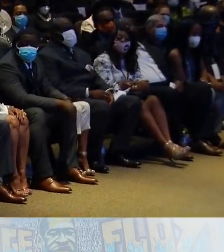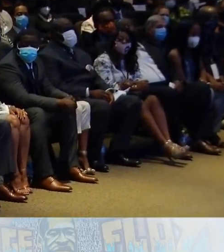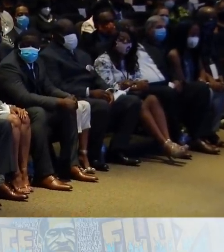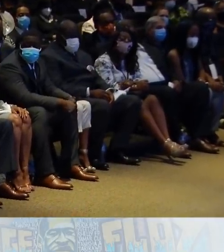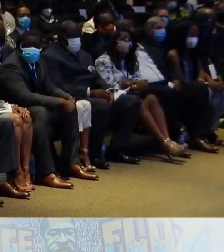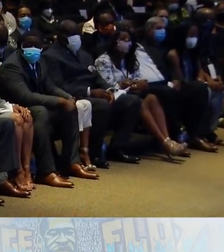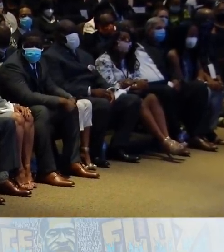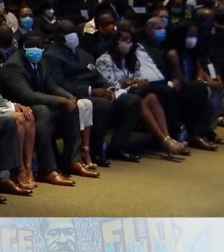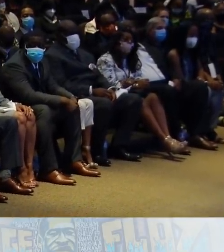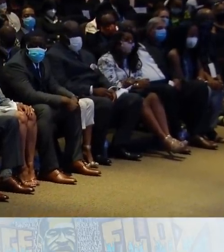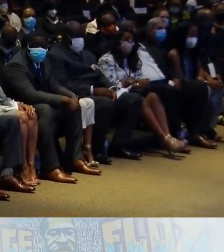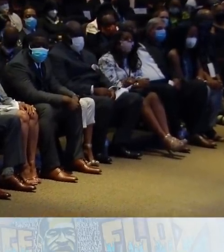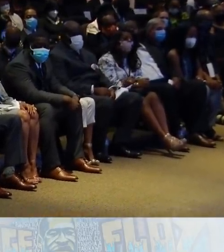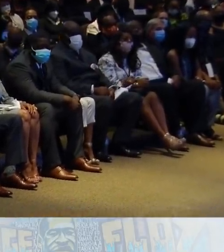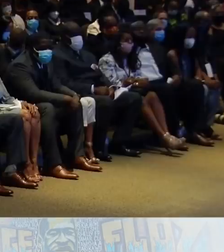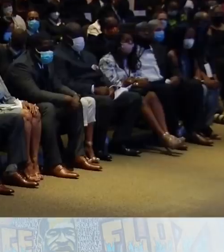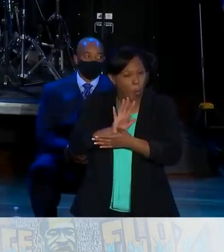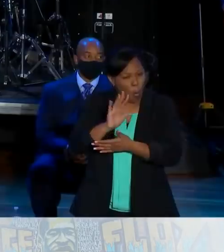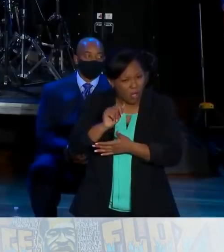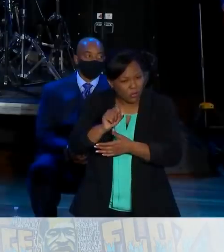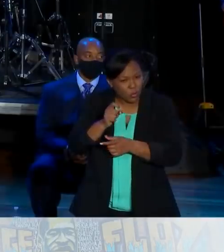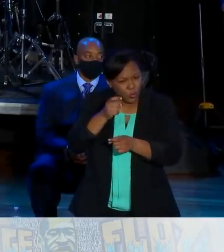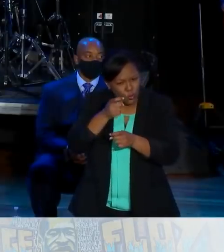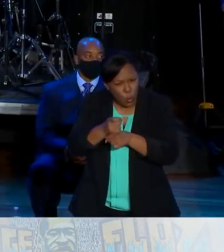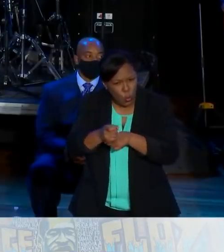PROTESTING AGAINST IT IS REALLY LIKE COOPERATING WITH IT.